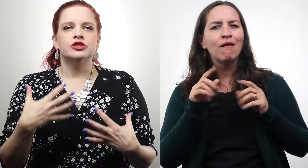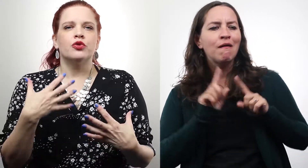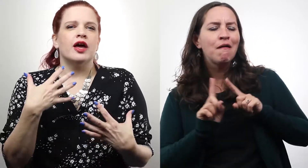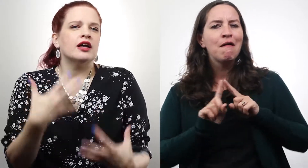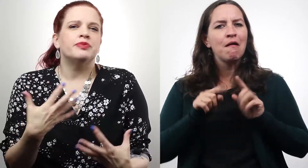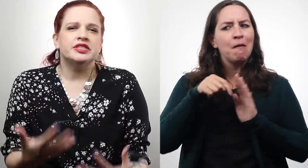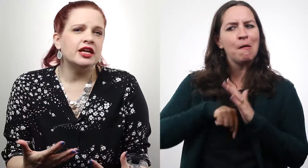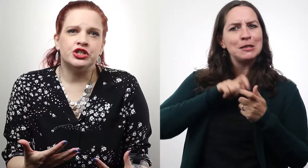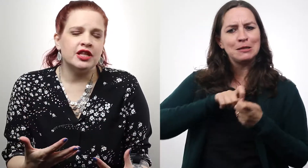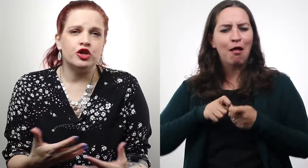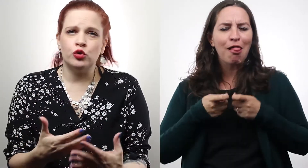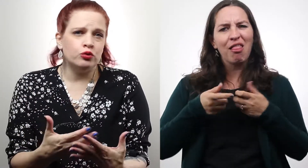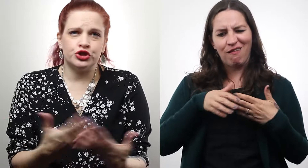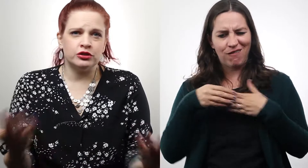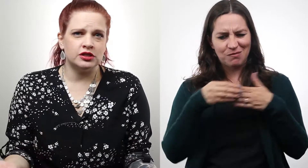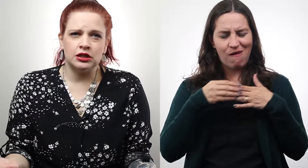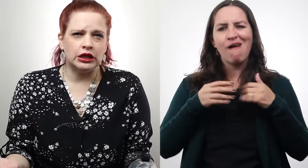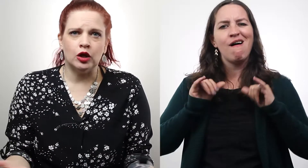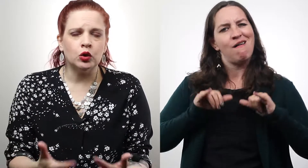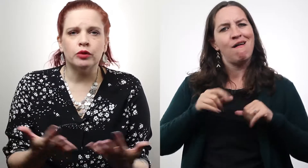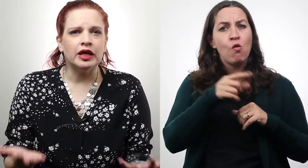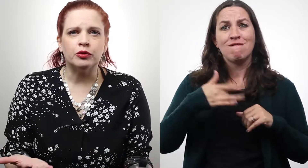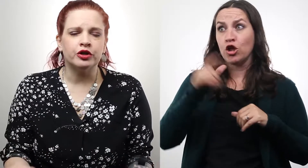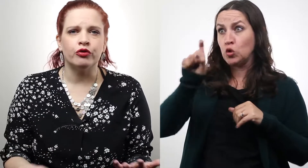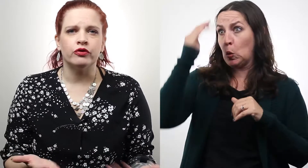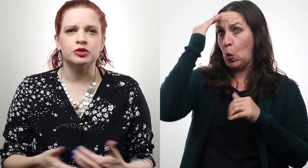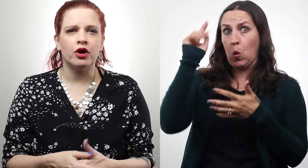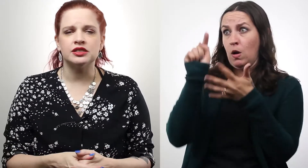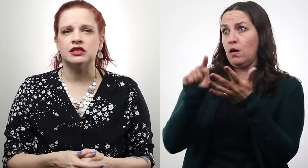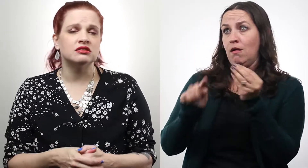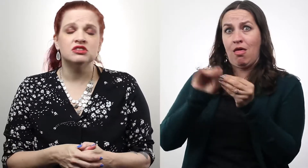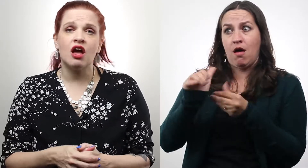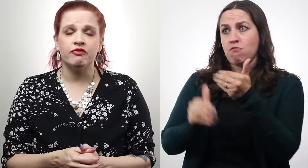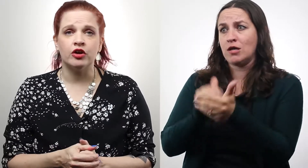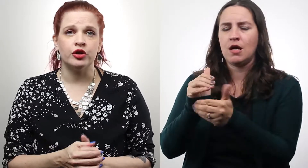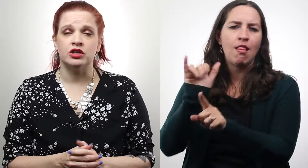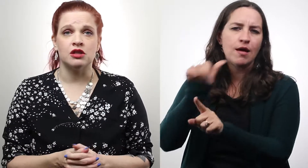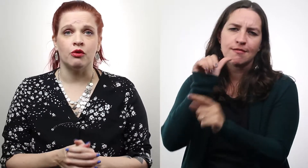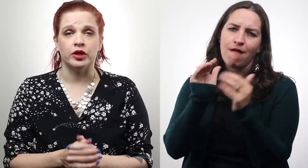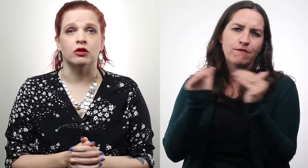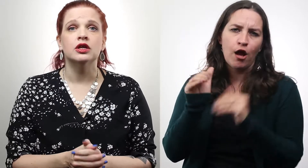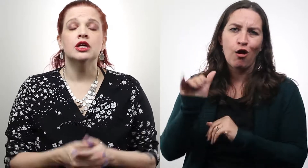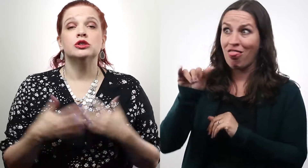So the expectation that you should suddenly know or be able to go through this process, it's not fair to you and it's not real.